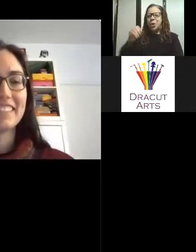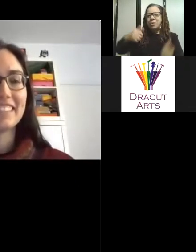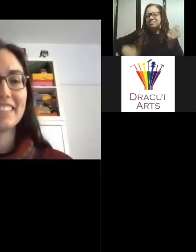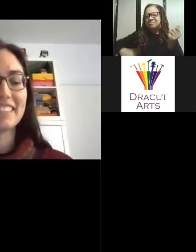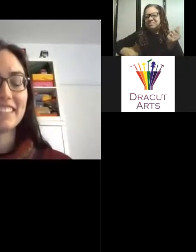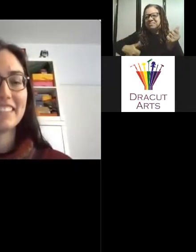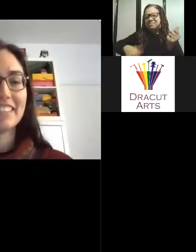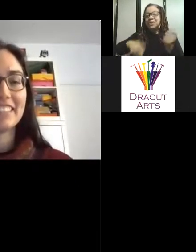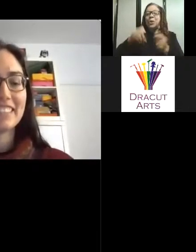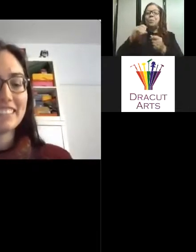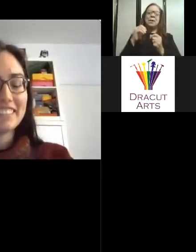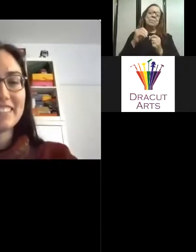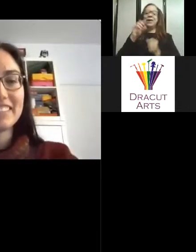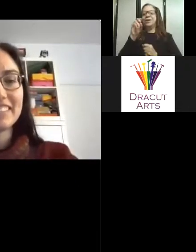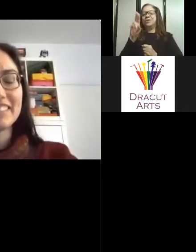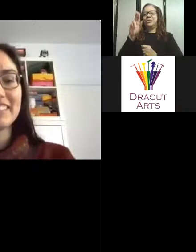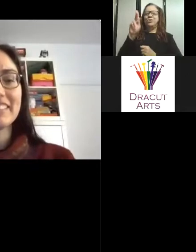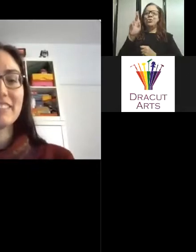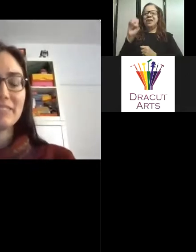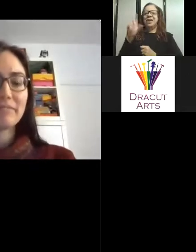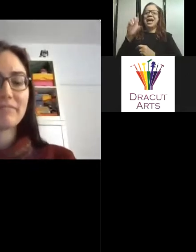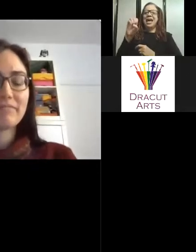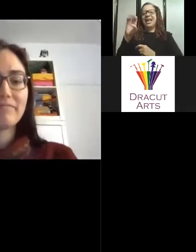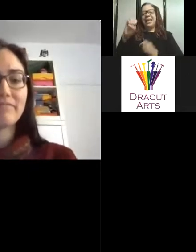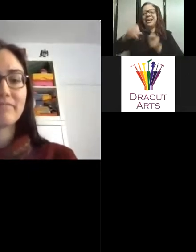ukulele or something. But yeah, um, thank you. I'm-- it's--